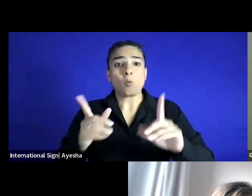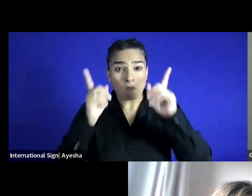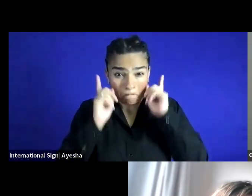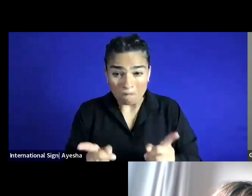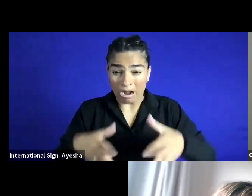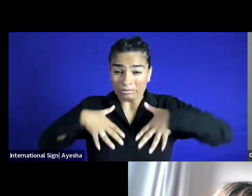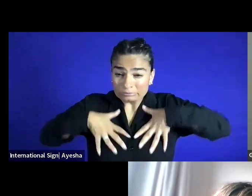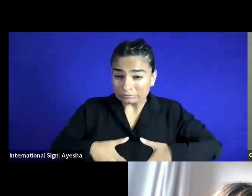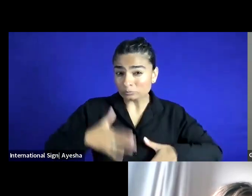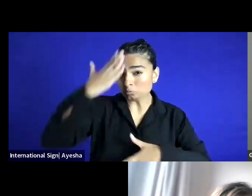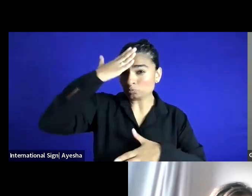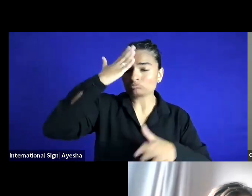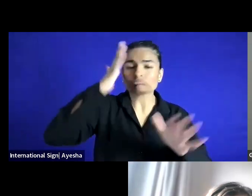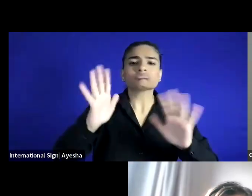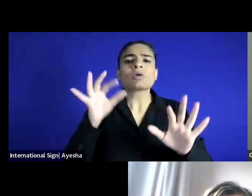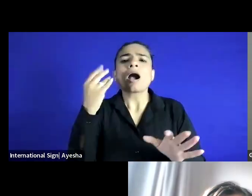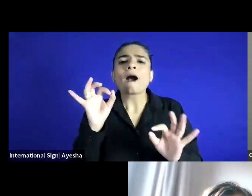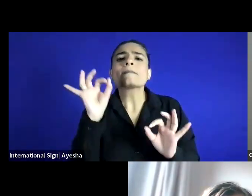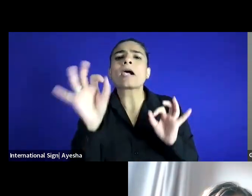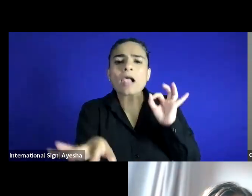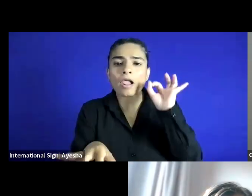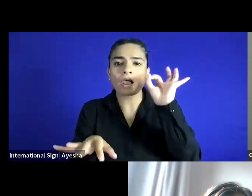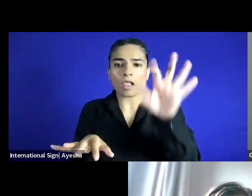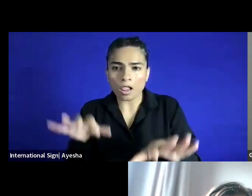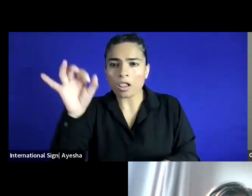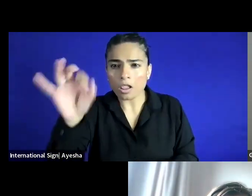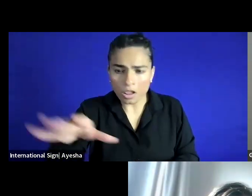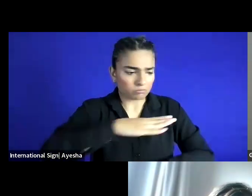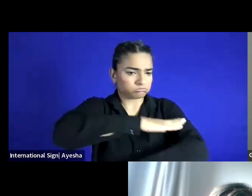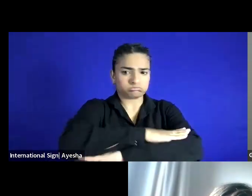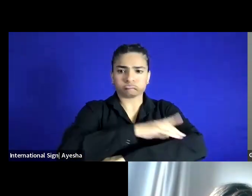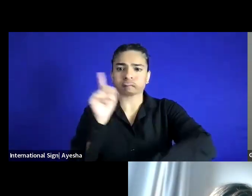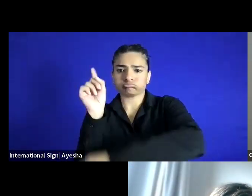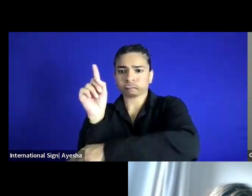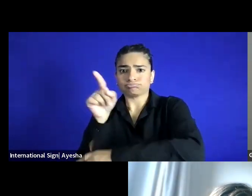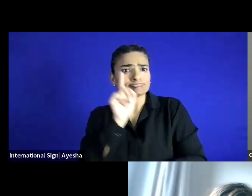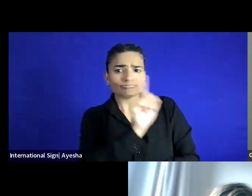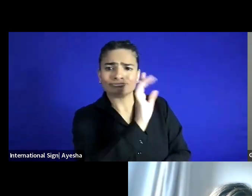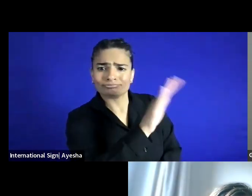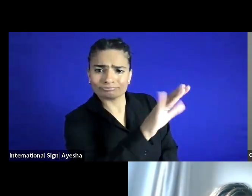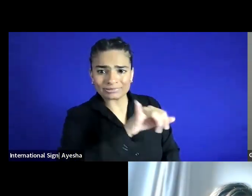navigate, to help you get around the forum. So just encourage you to take care of yourself